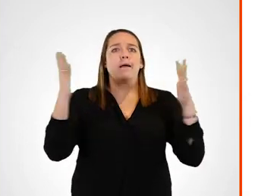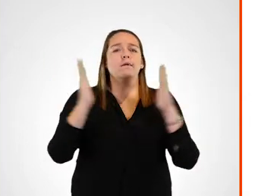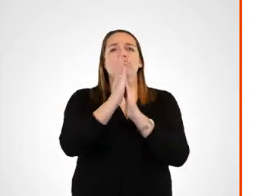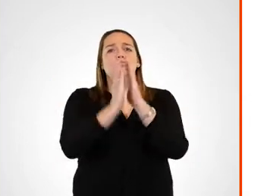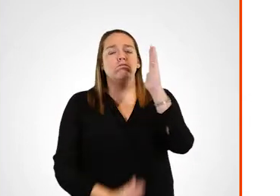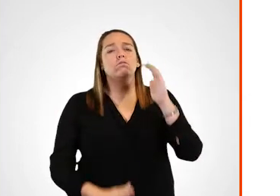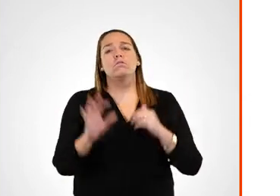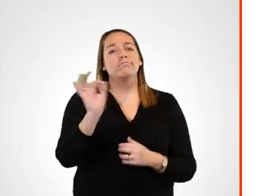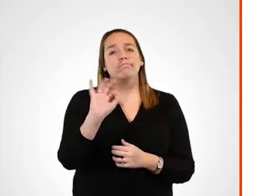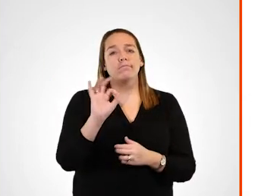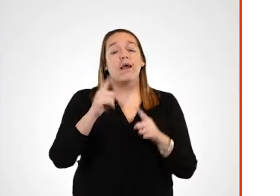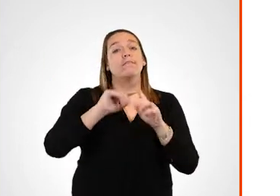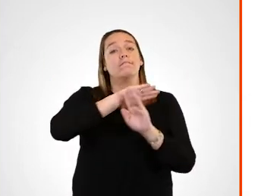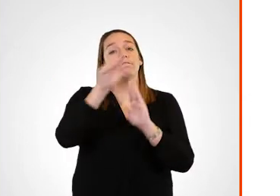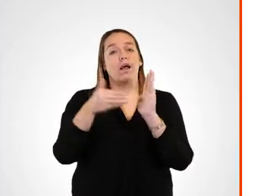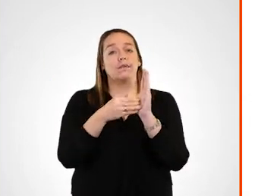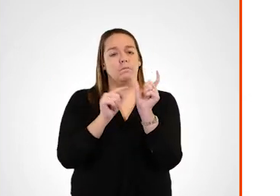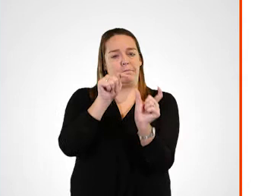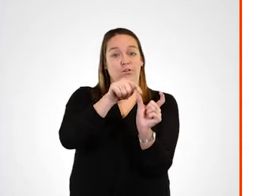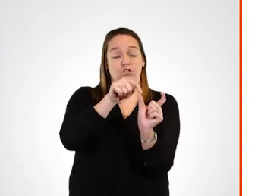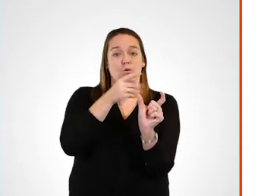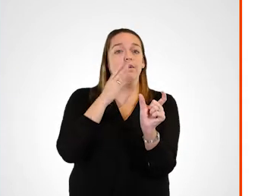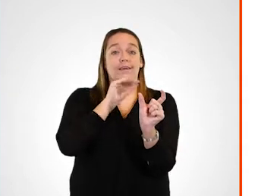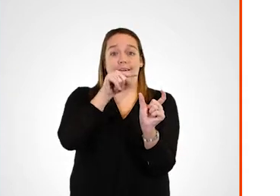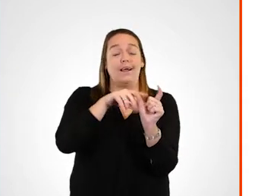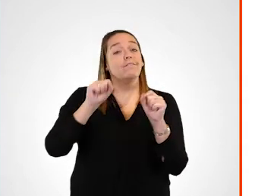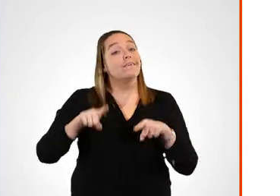As far as the final position, we see a totally different picture.